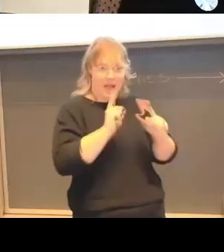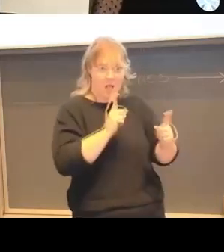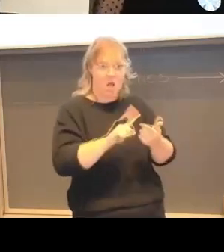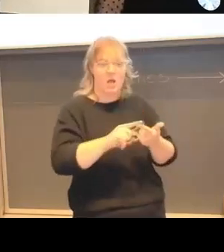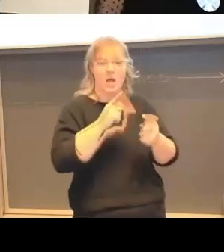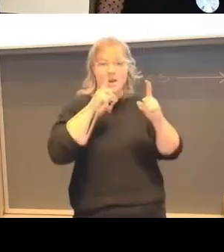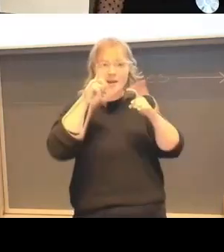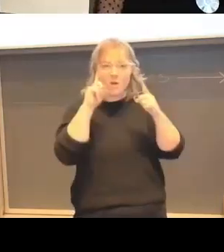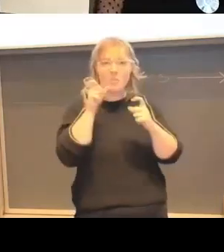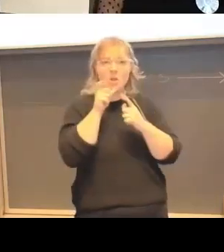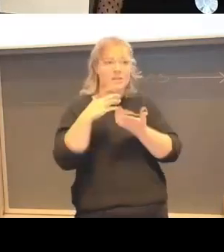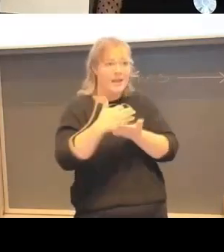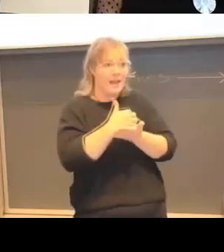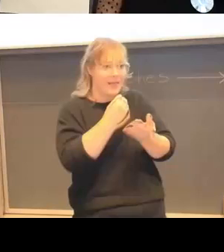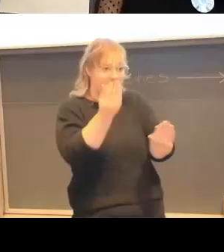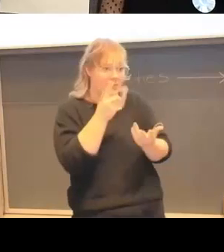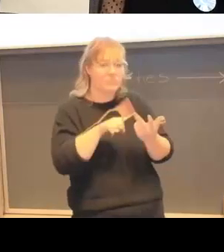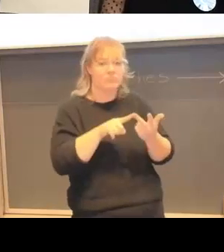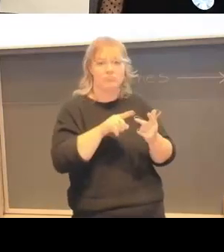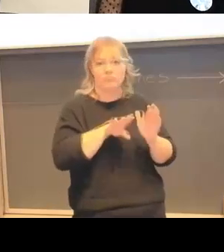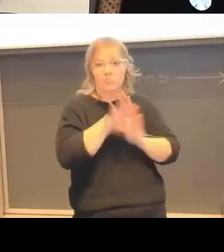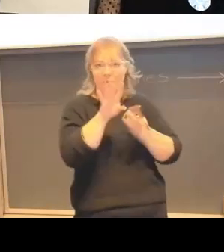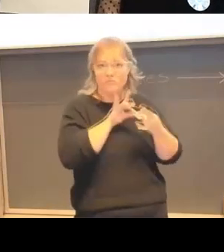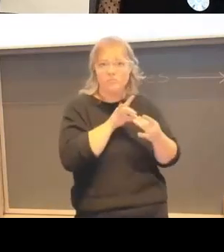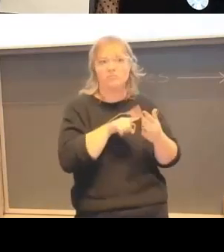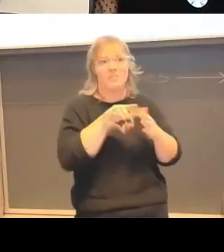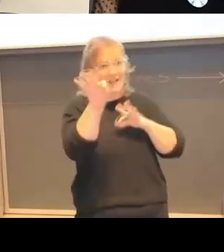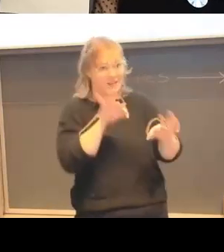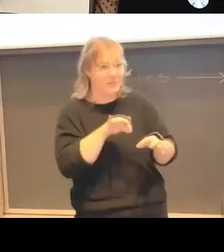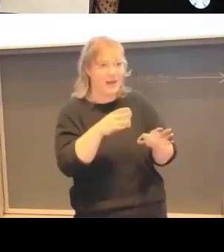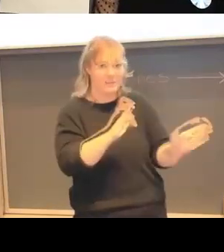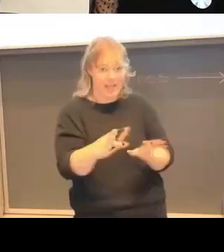information building a relationship explaining a plan and closing the visit we anticipated that